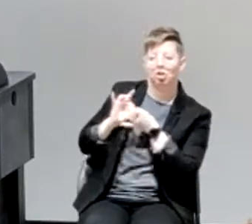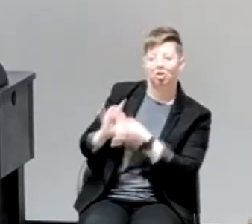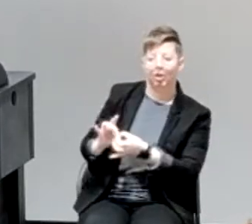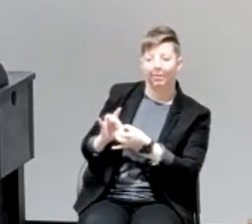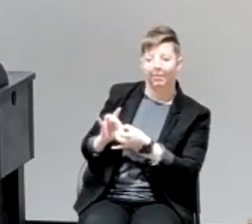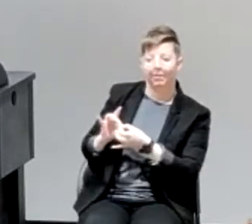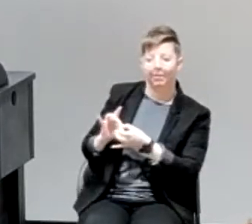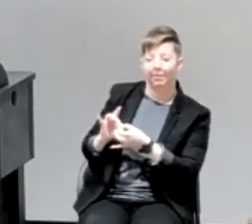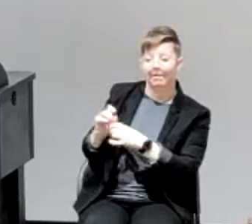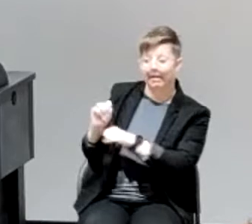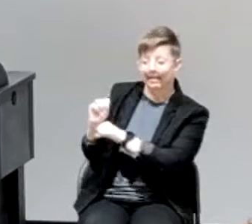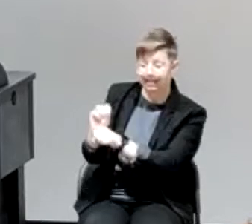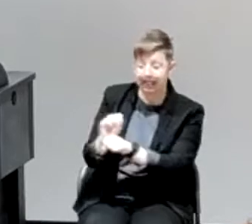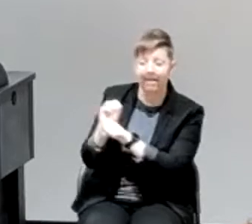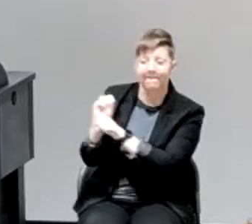home team